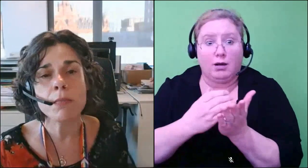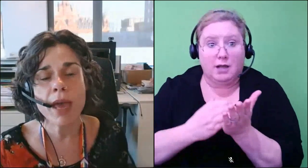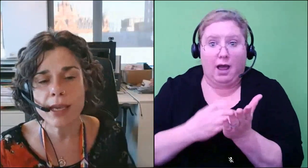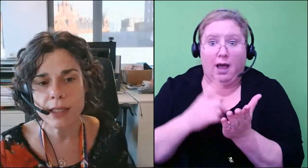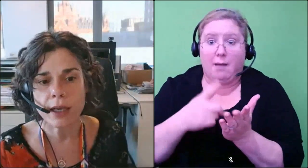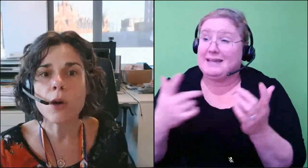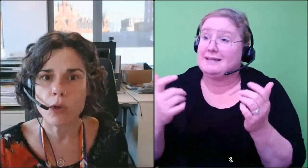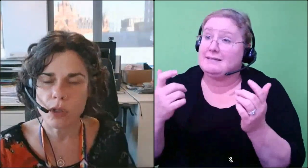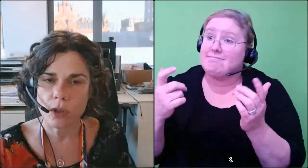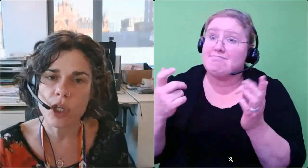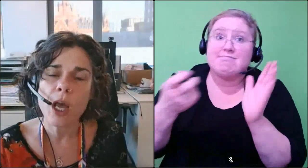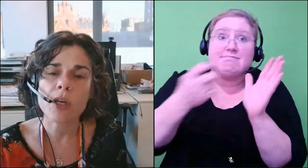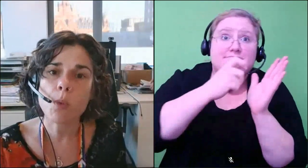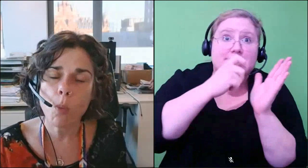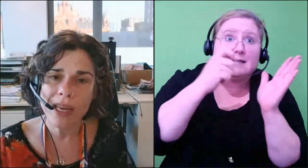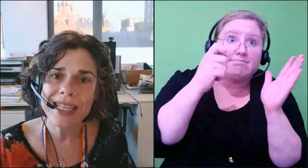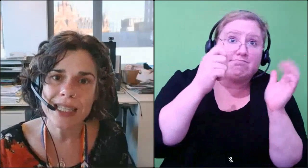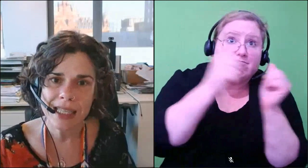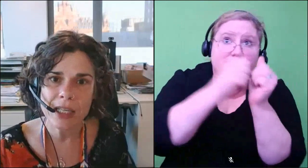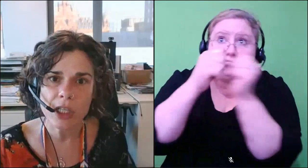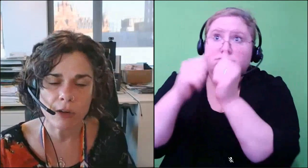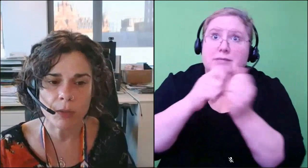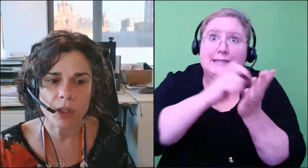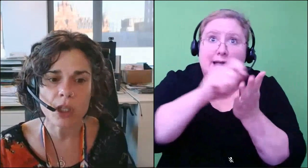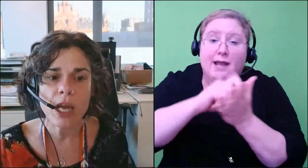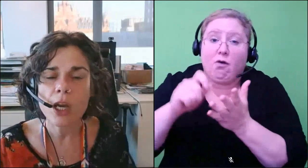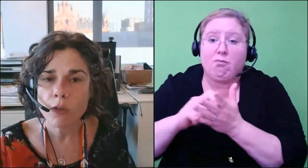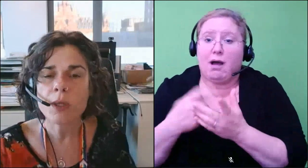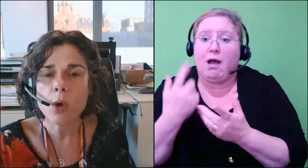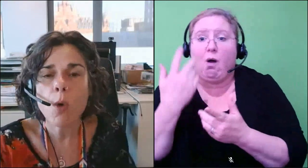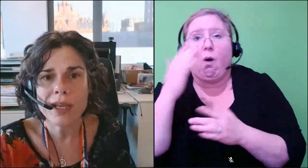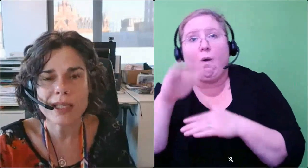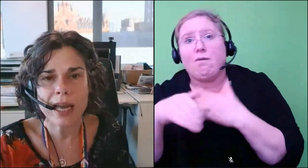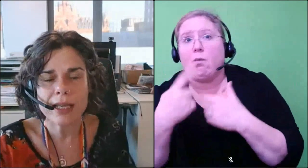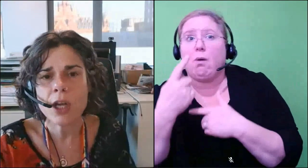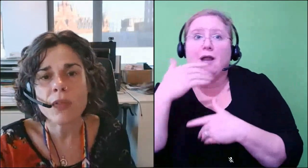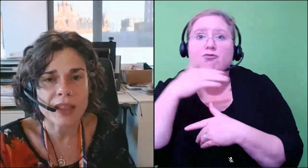is an amazing result because what we need to say to government, government always says